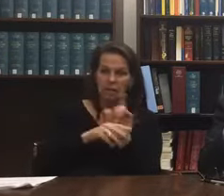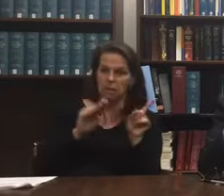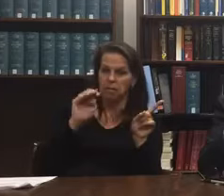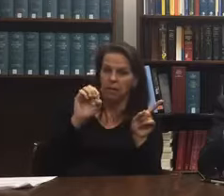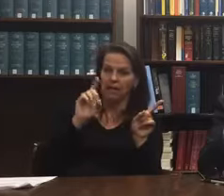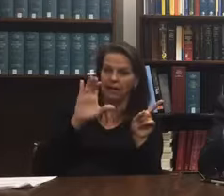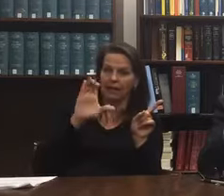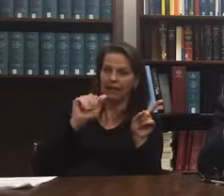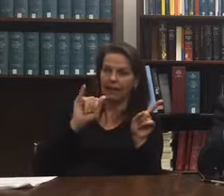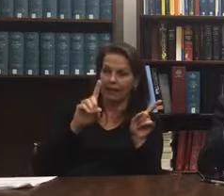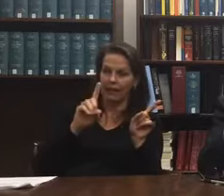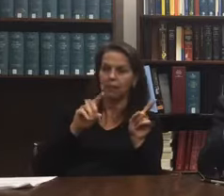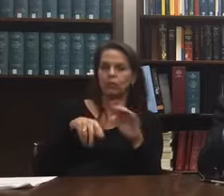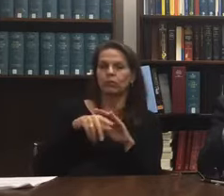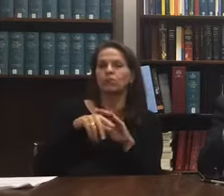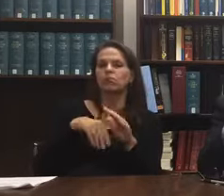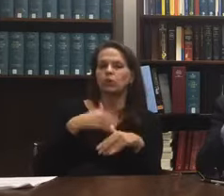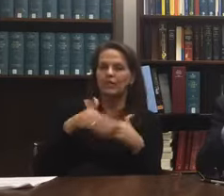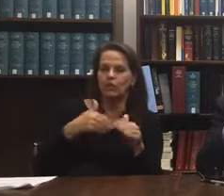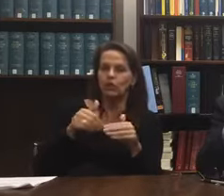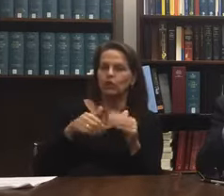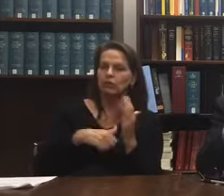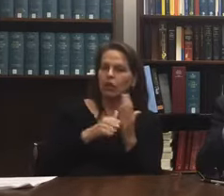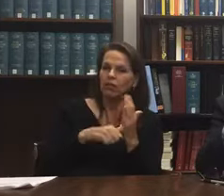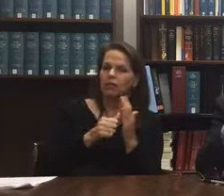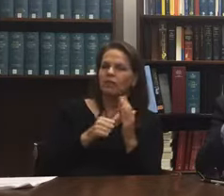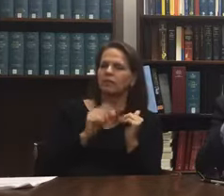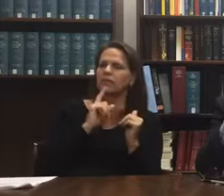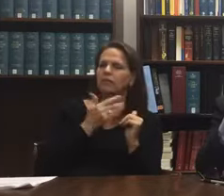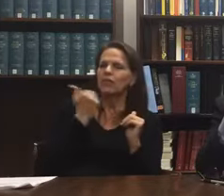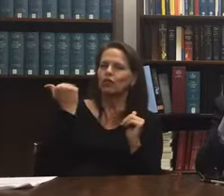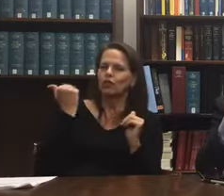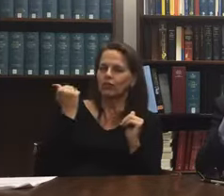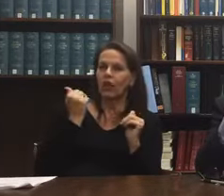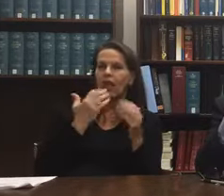procedures manual policy is the better policy and health plans are required to